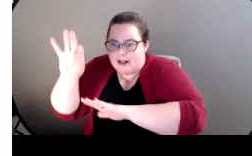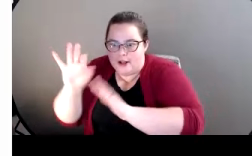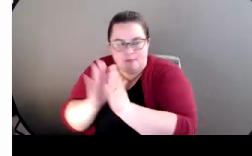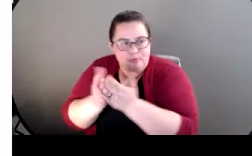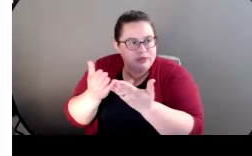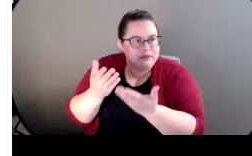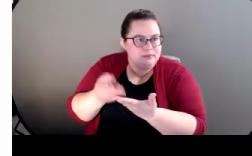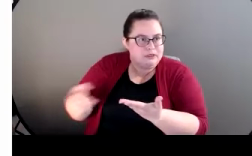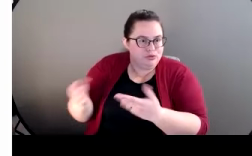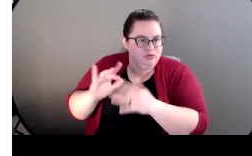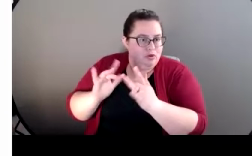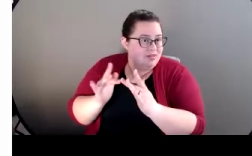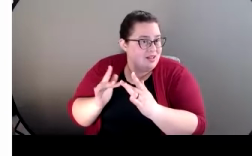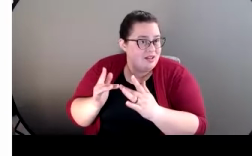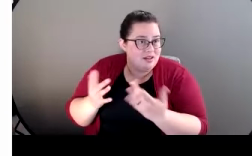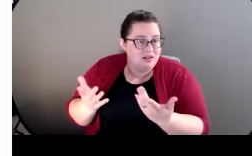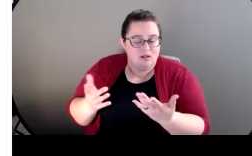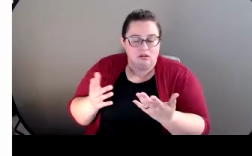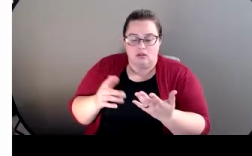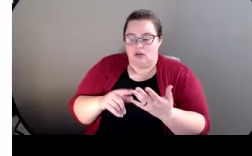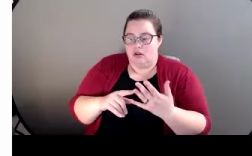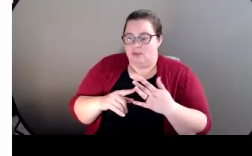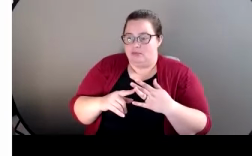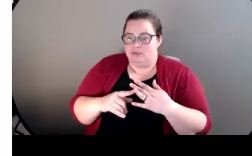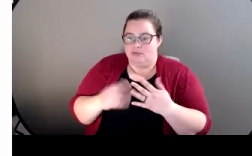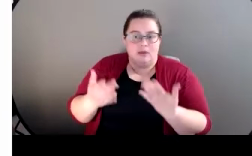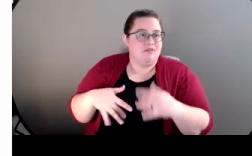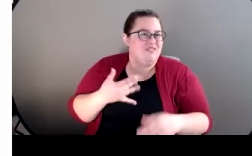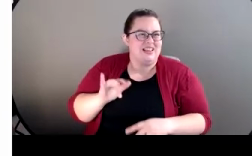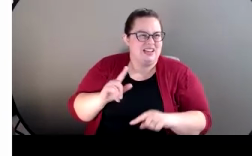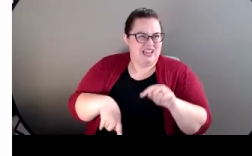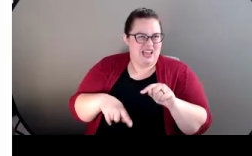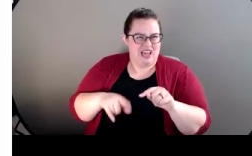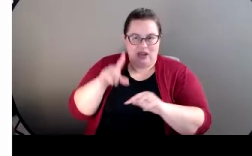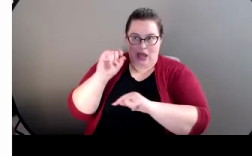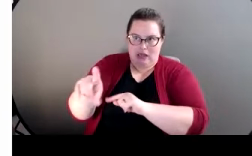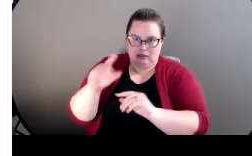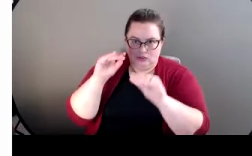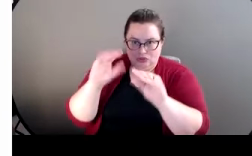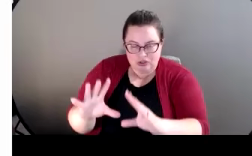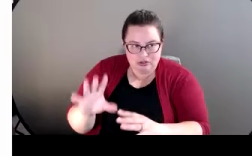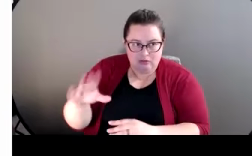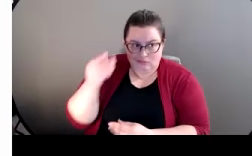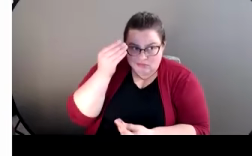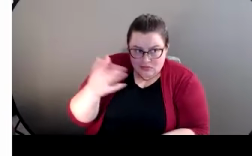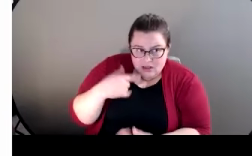and they may not feel like they can talk to their instructor about how they're struggling financially.